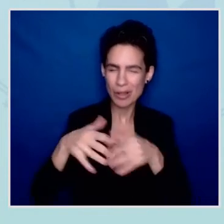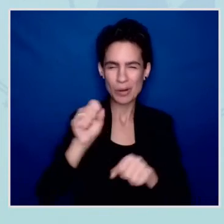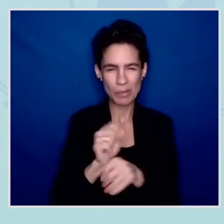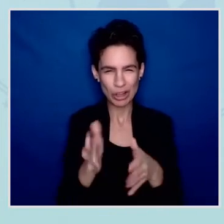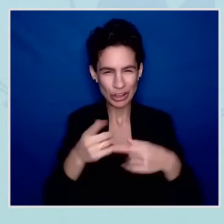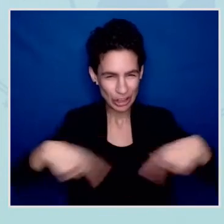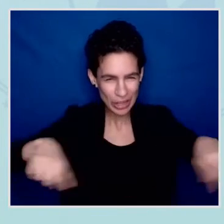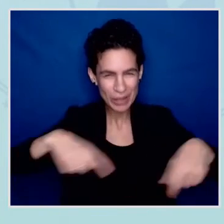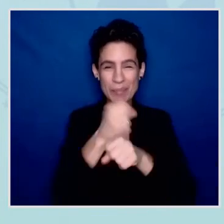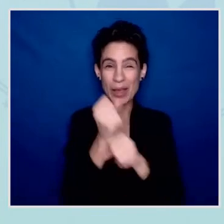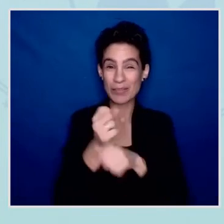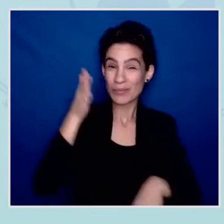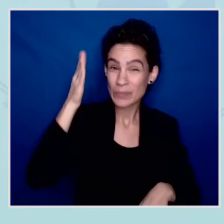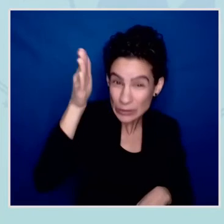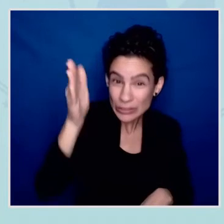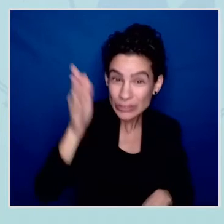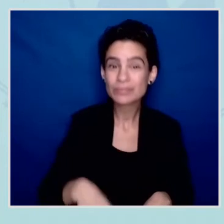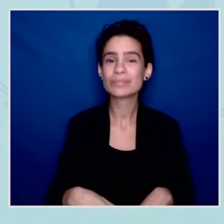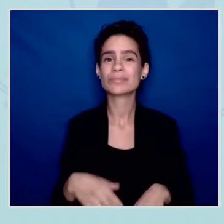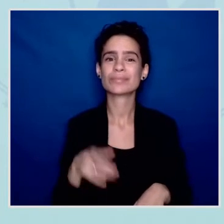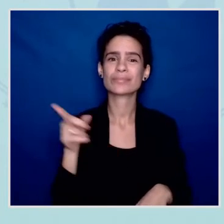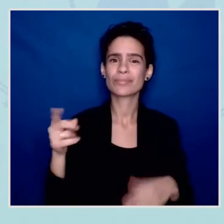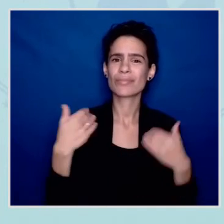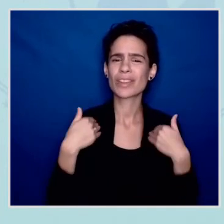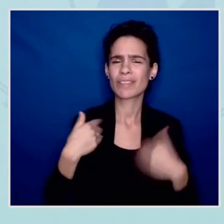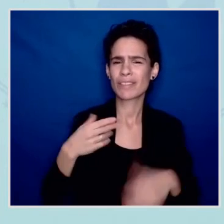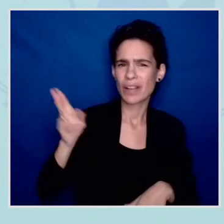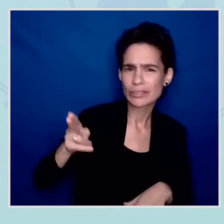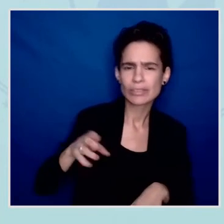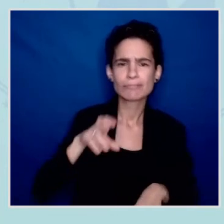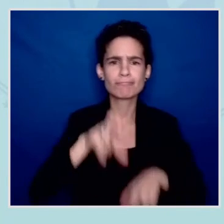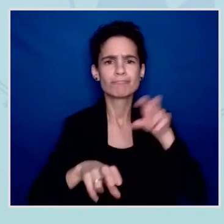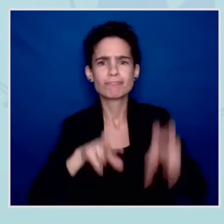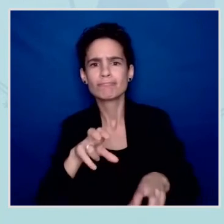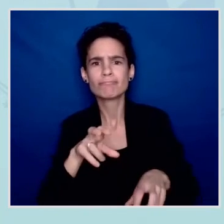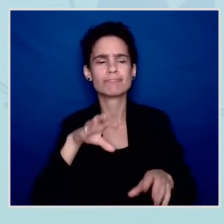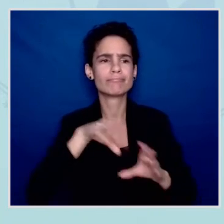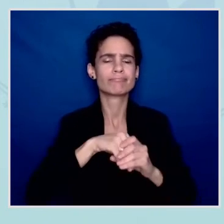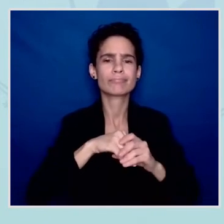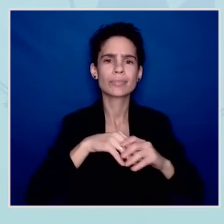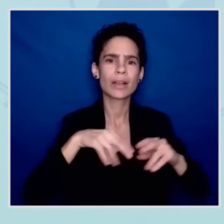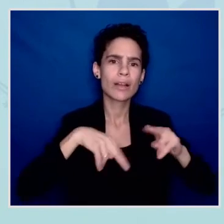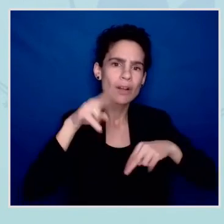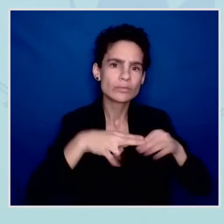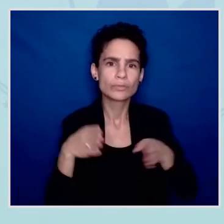WORKERS, WHO KNOWS THAT WHEN I SAY OUR FUTURE WILL BE MADE IN AMERICA, IT WILL BE A FUTURE